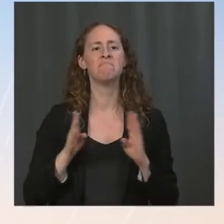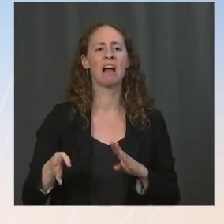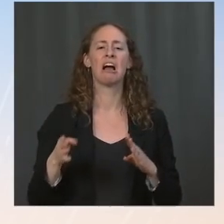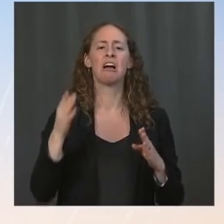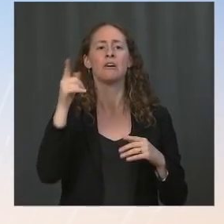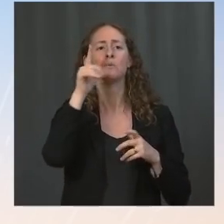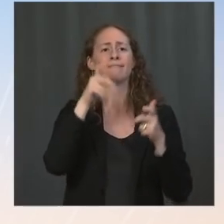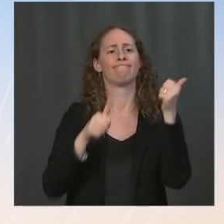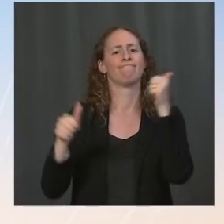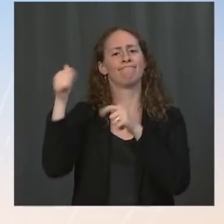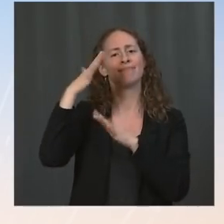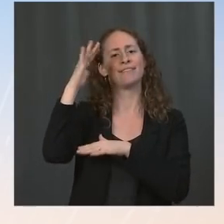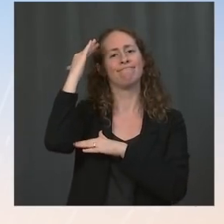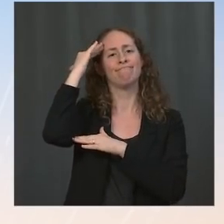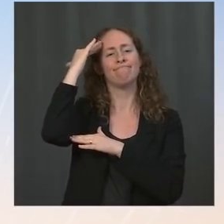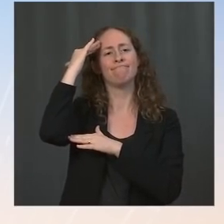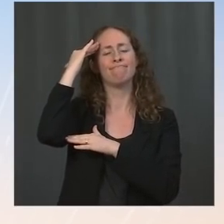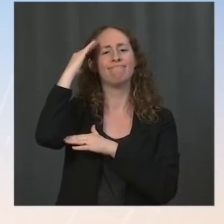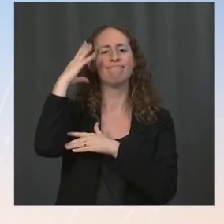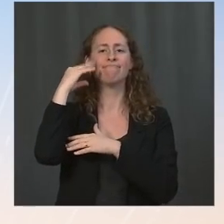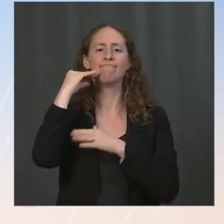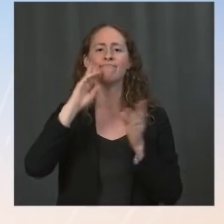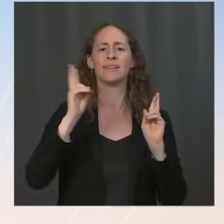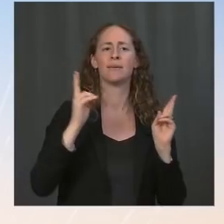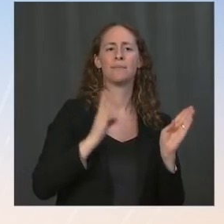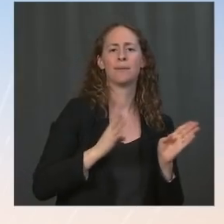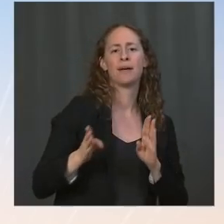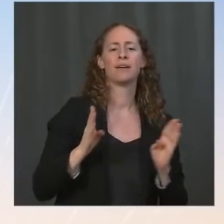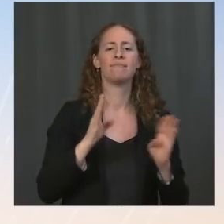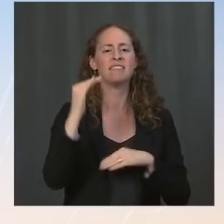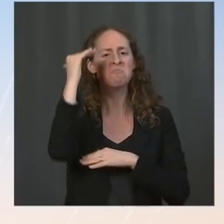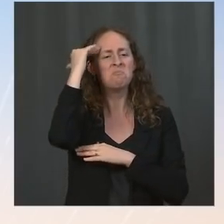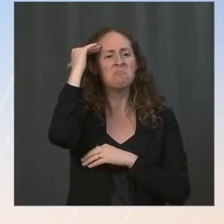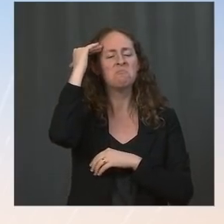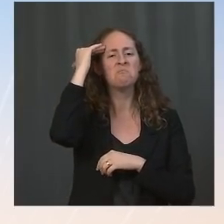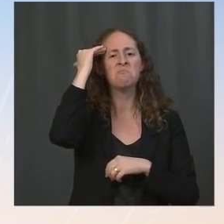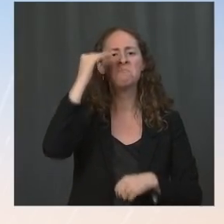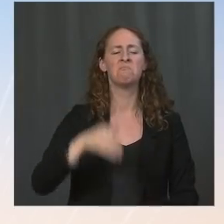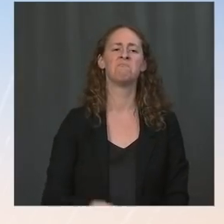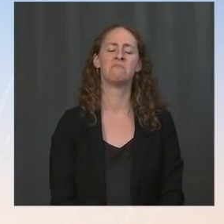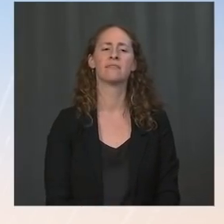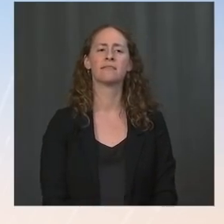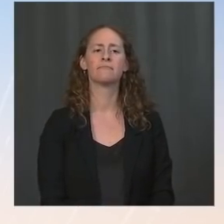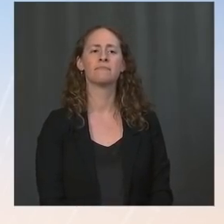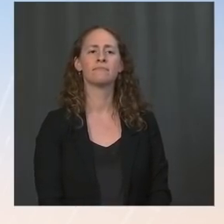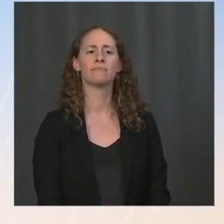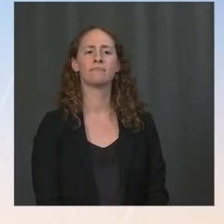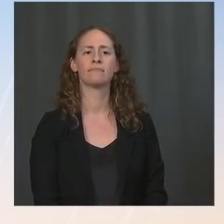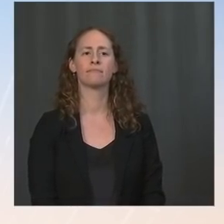And so when you have moments like this where you are facing, as you said, multiple crises -- I would --